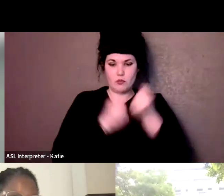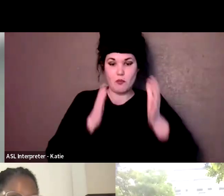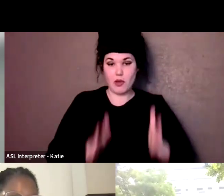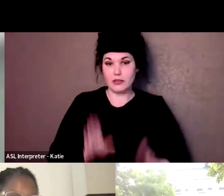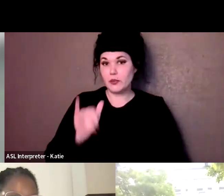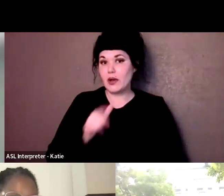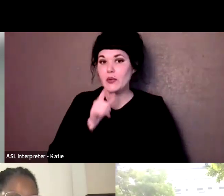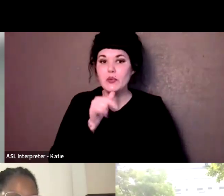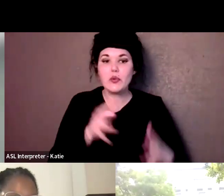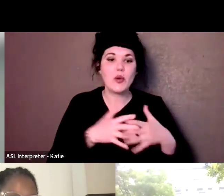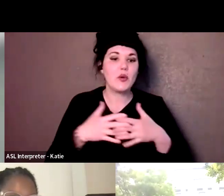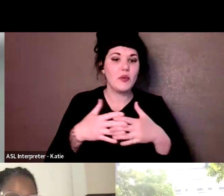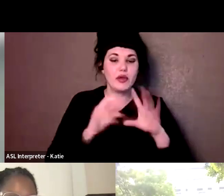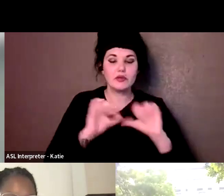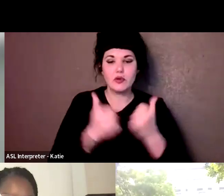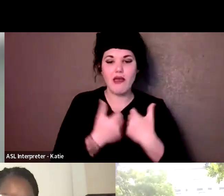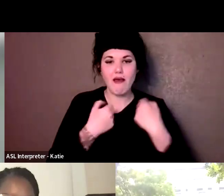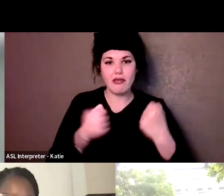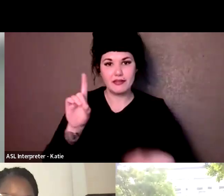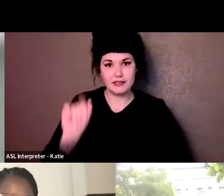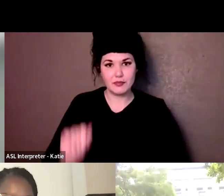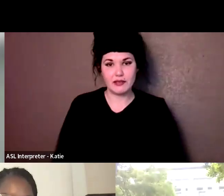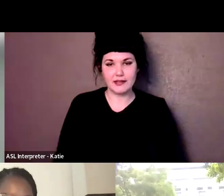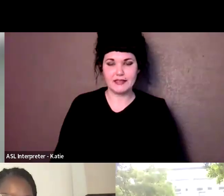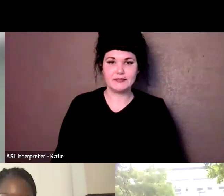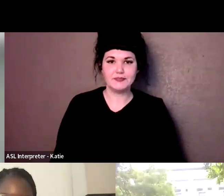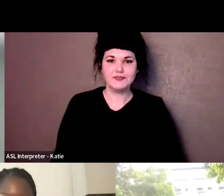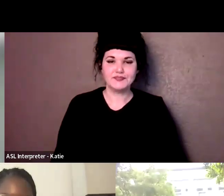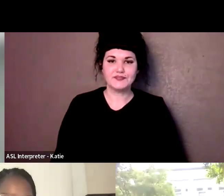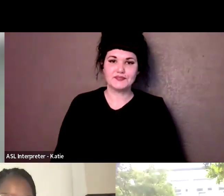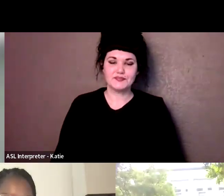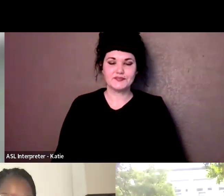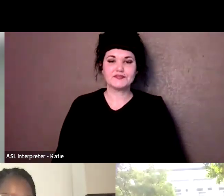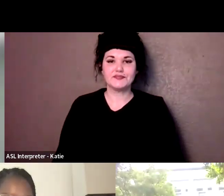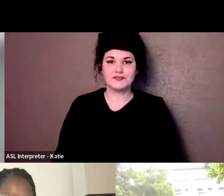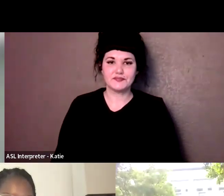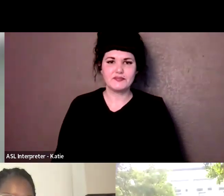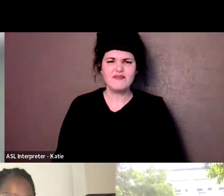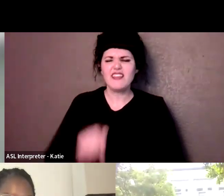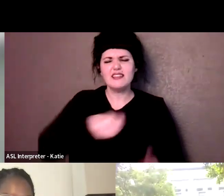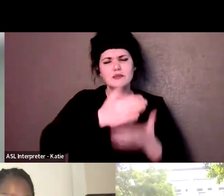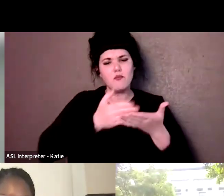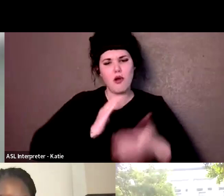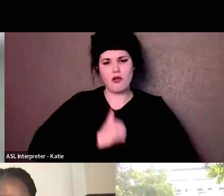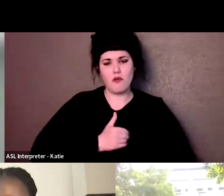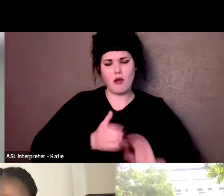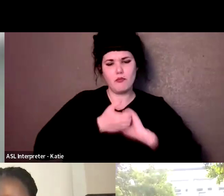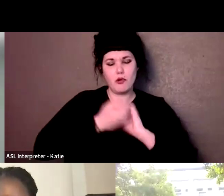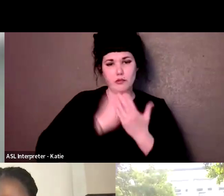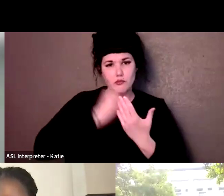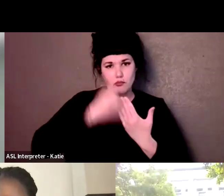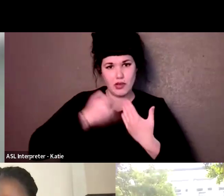and Disability as part of our Disability Community Engagement Partner Project or DCEPP. This initiative